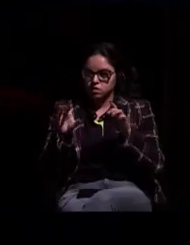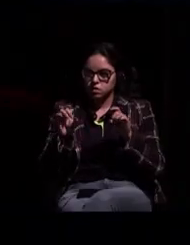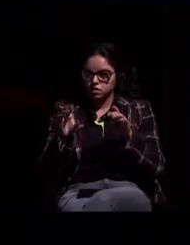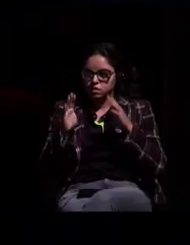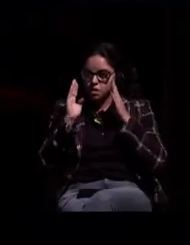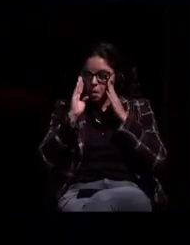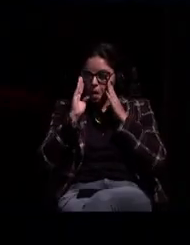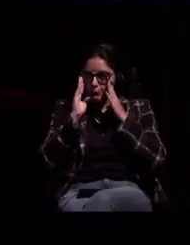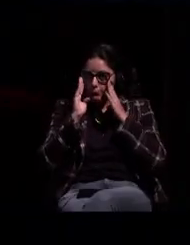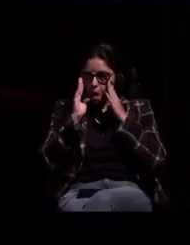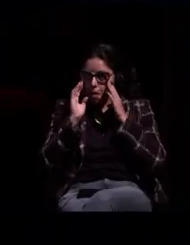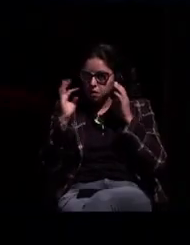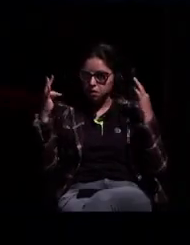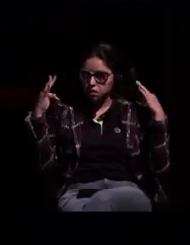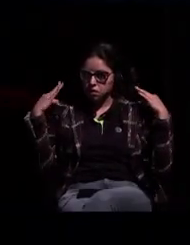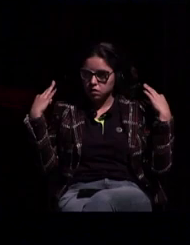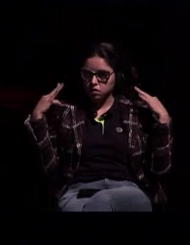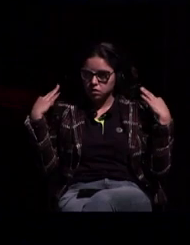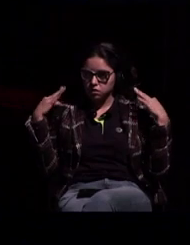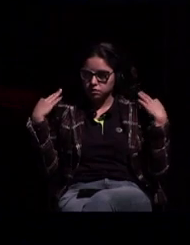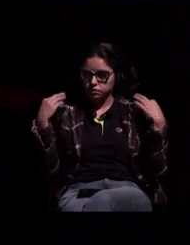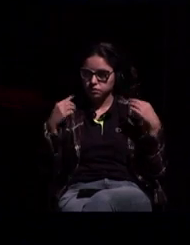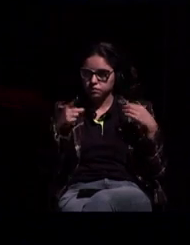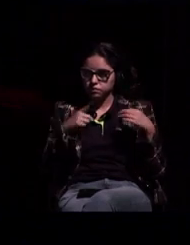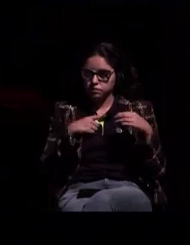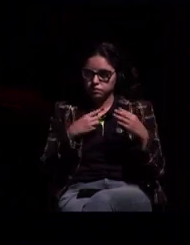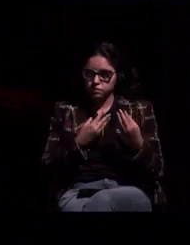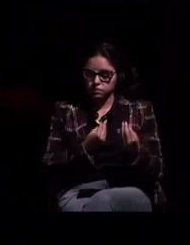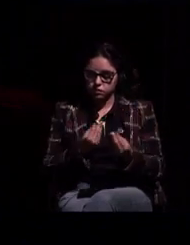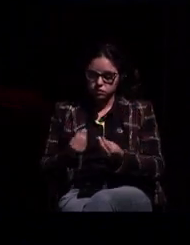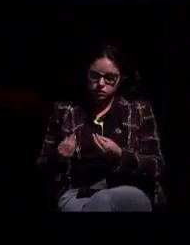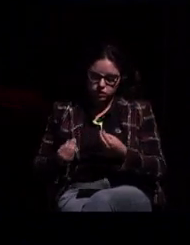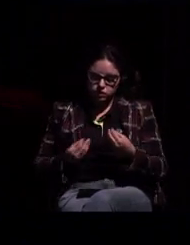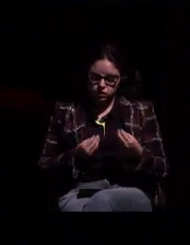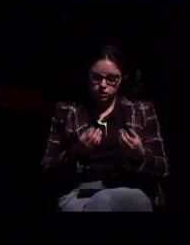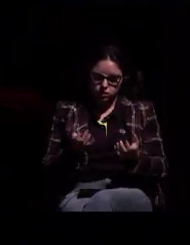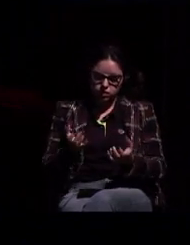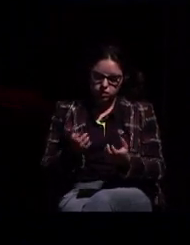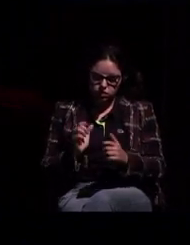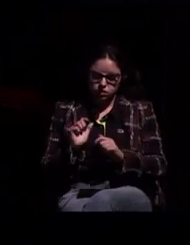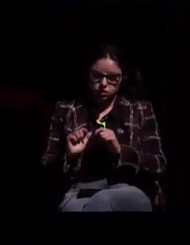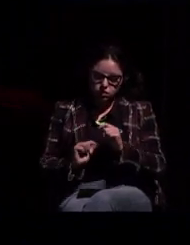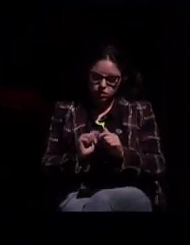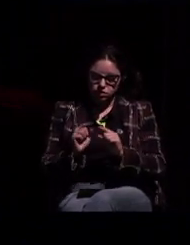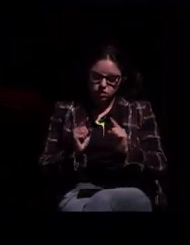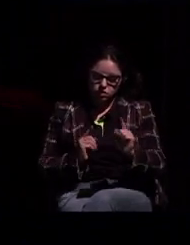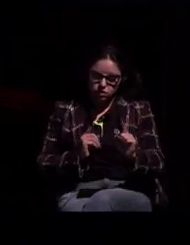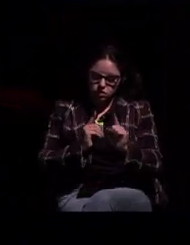many people may want to work there the jobs are easier to find. The a measure of demand